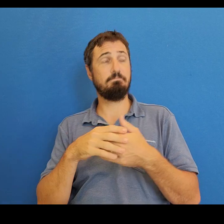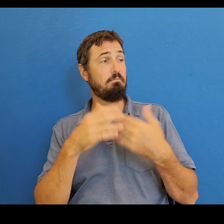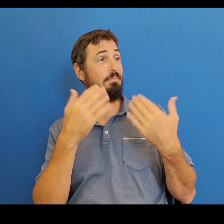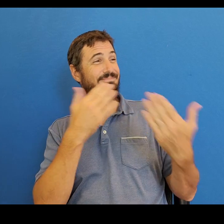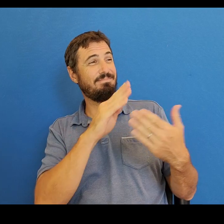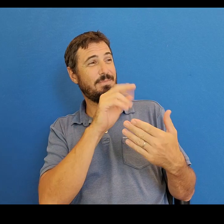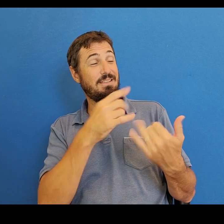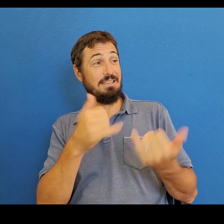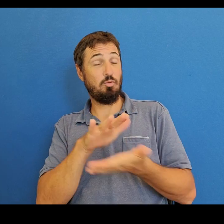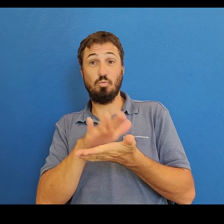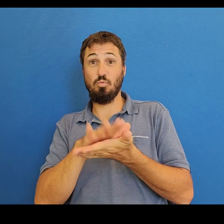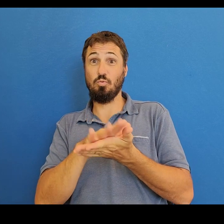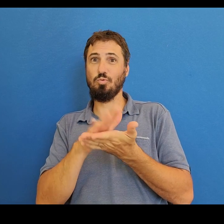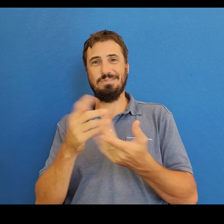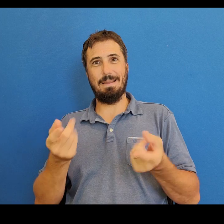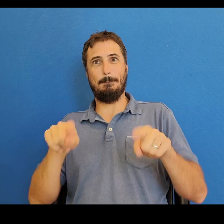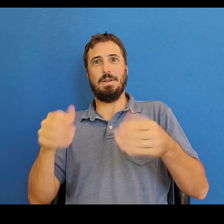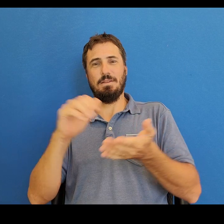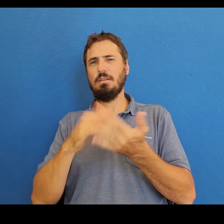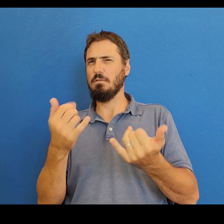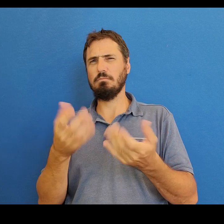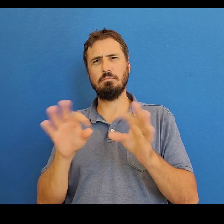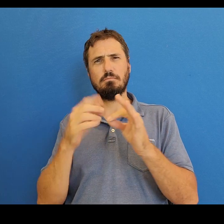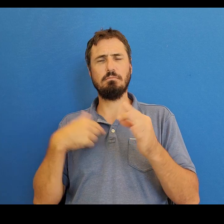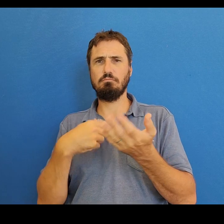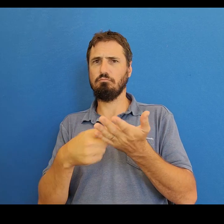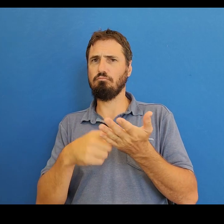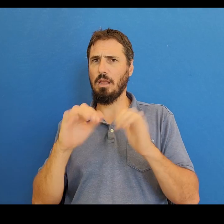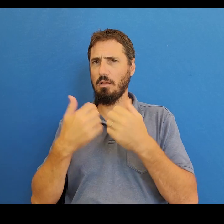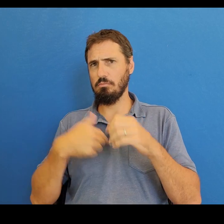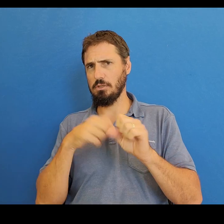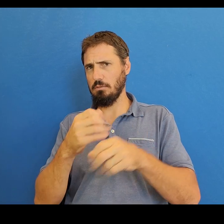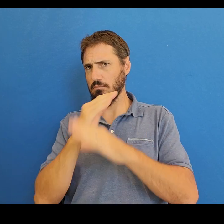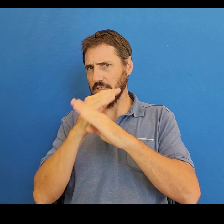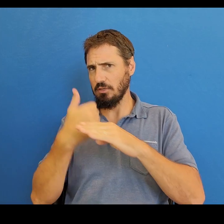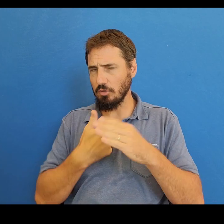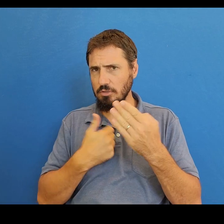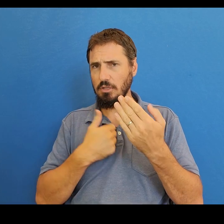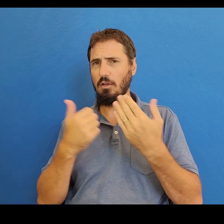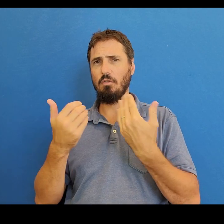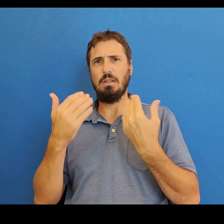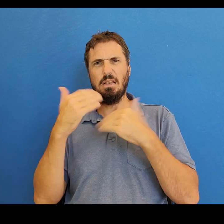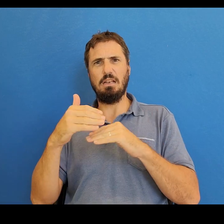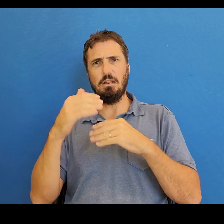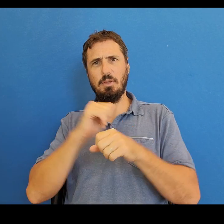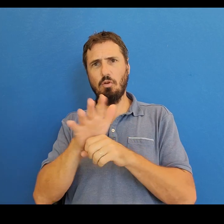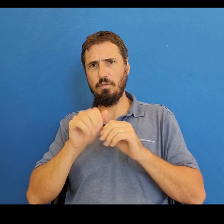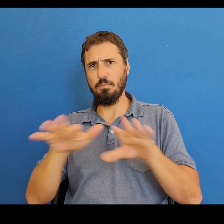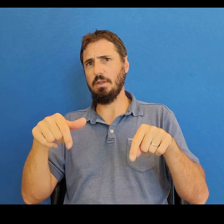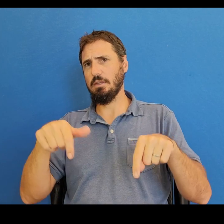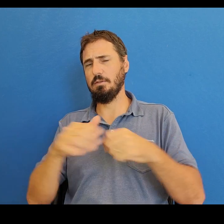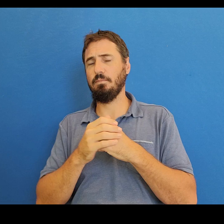As you know, schools are back in session this week which means now is a good time to go over the precautions we can take to protect ourselves and slow the spread of COVID in our